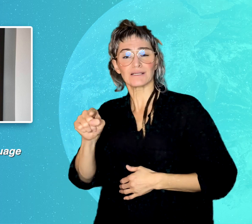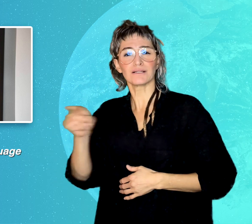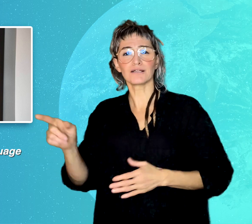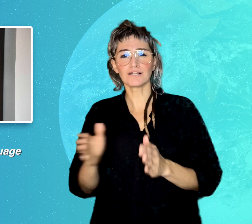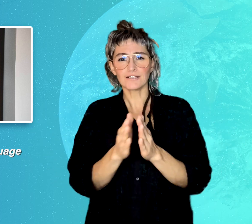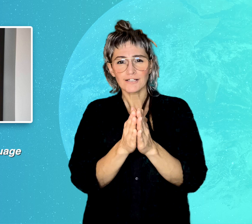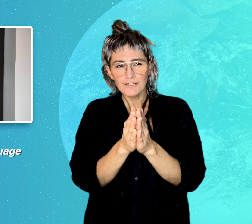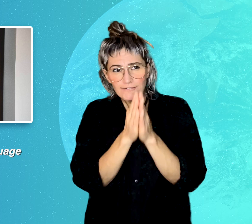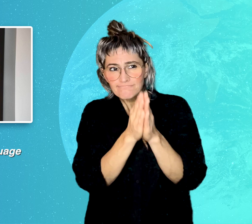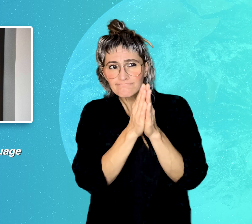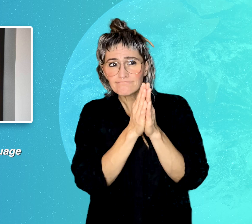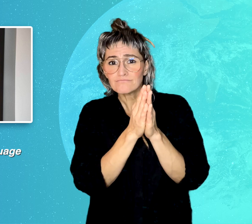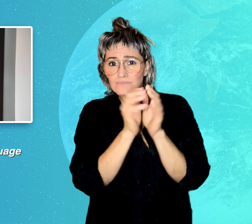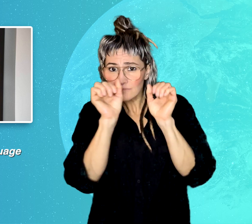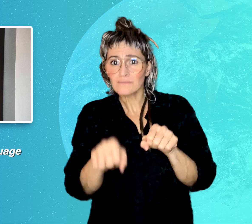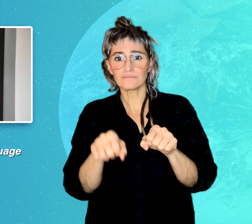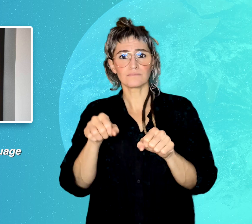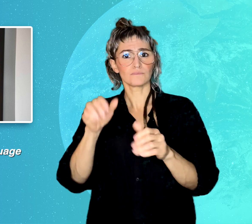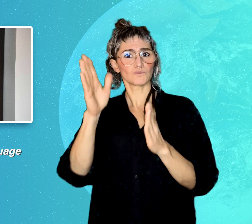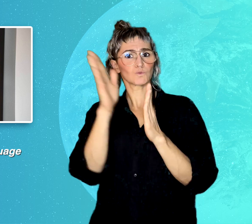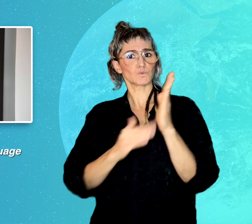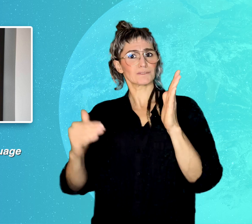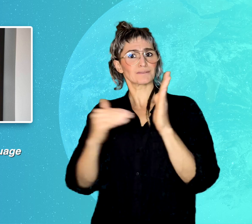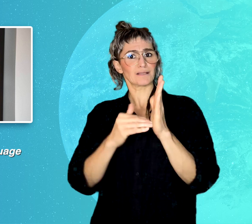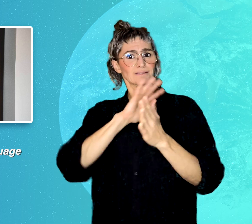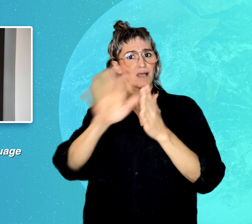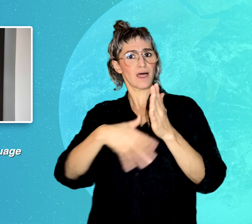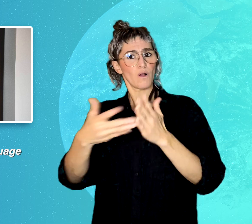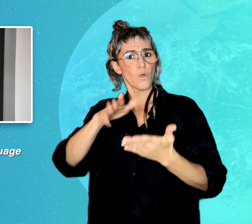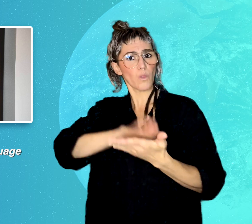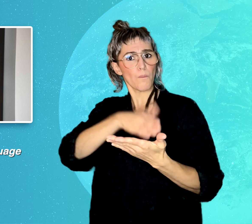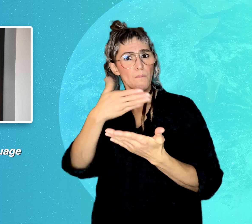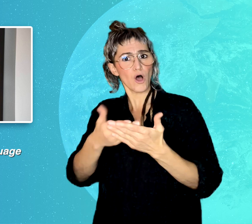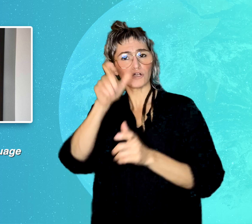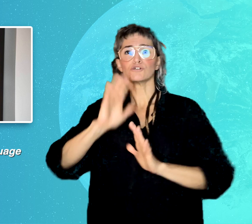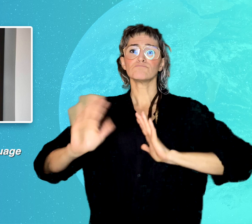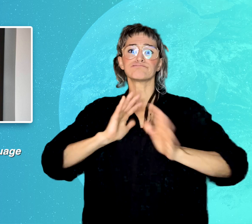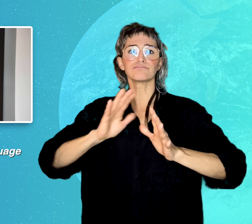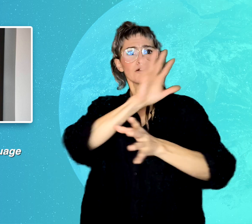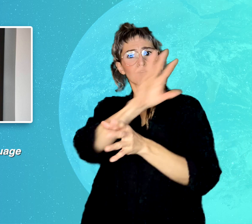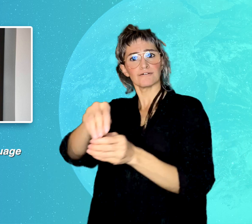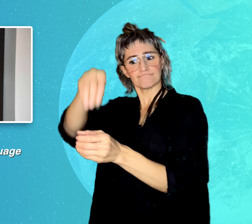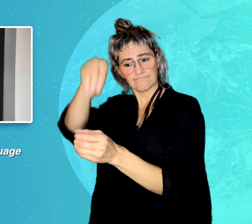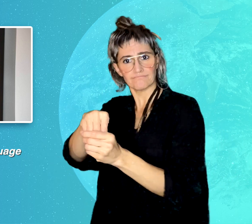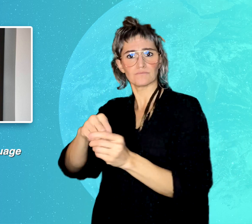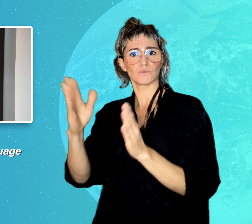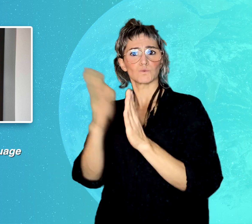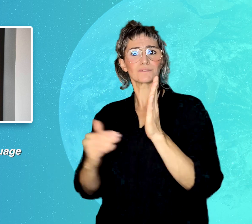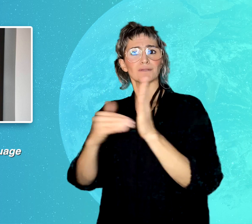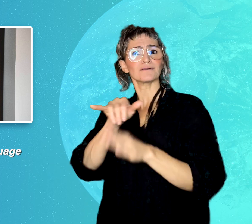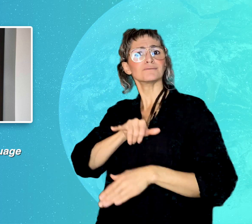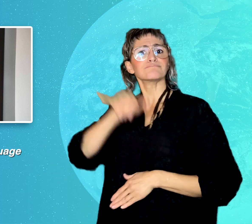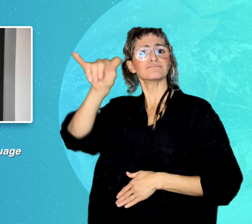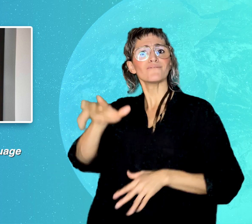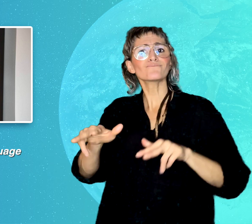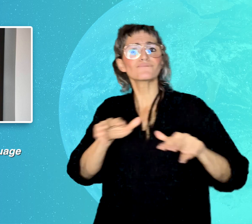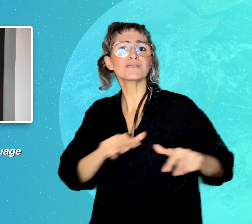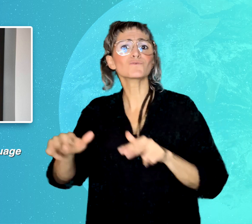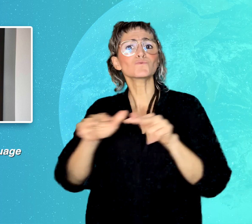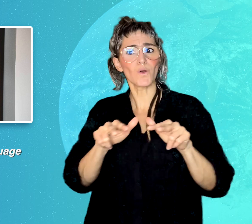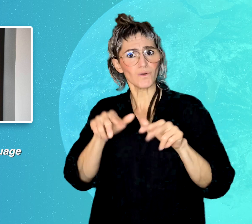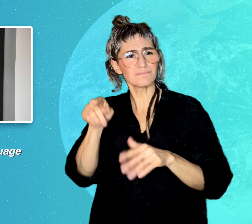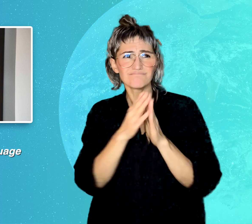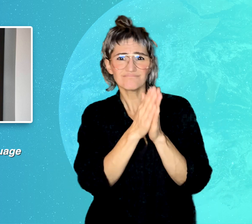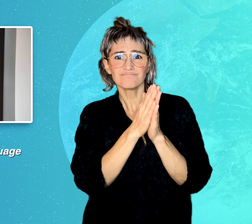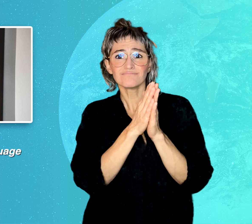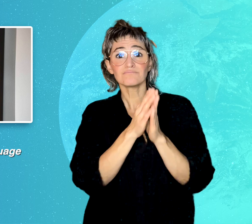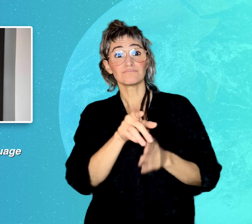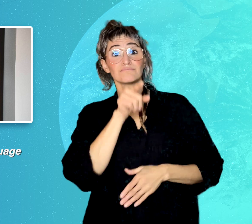to which the airline responded that they couldn't do so due